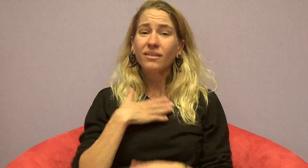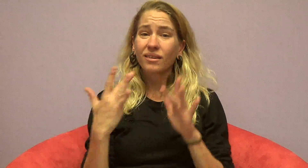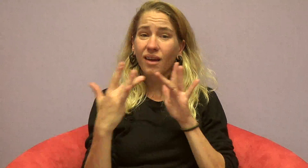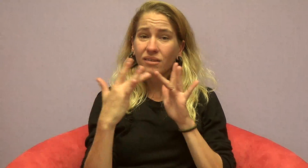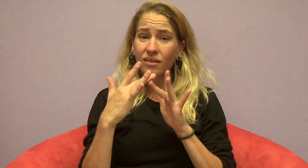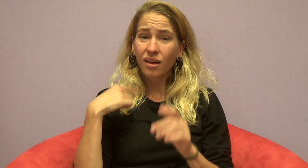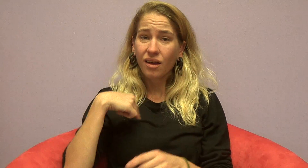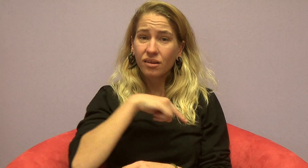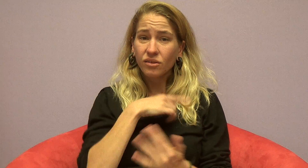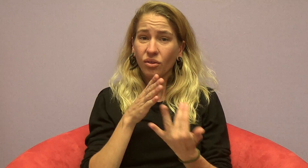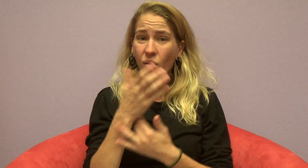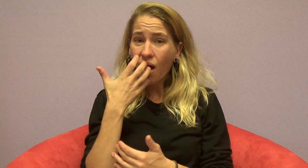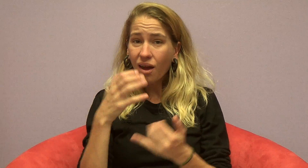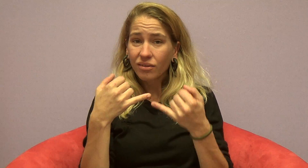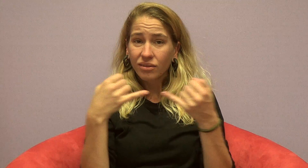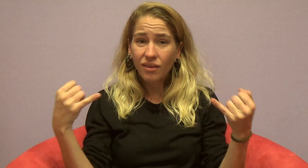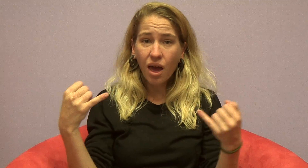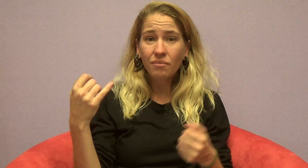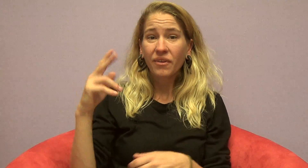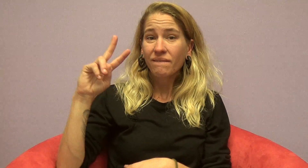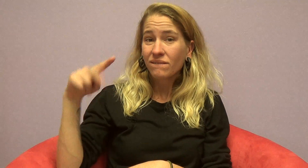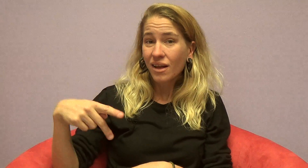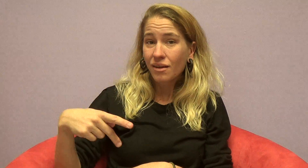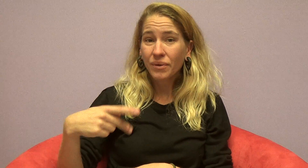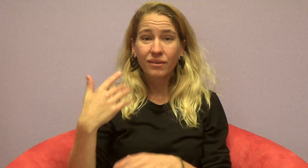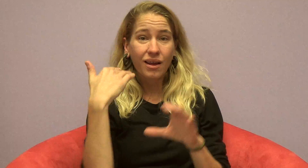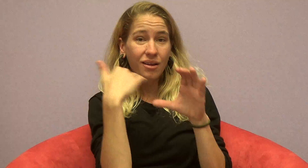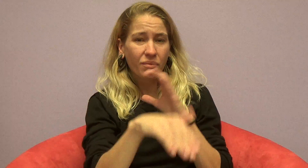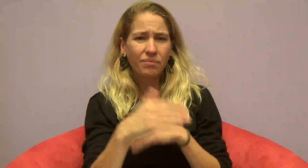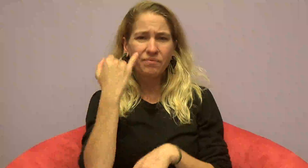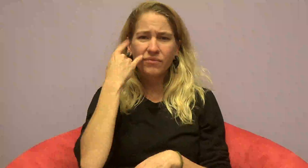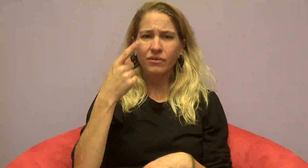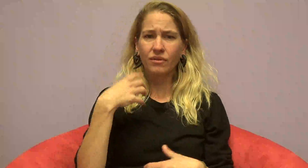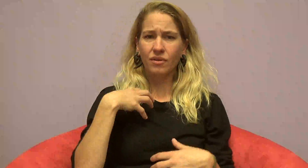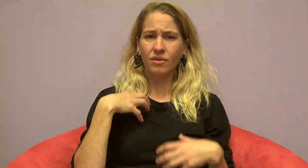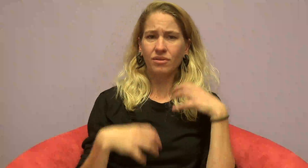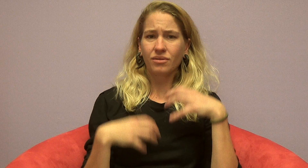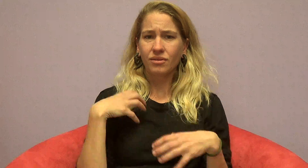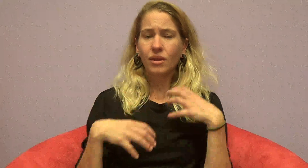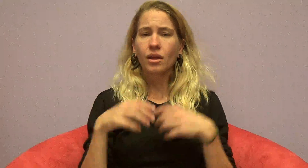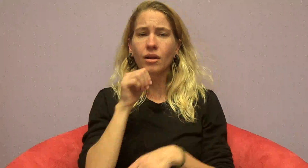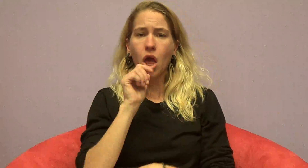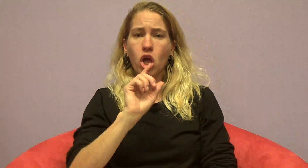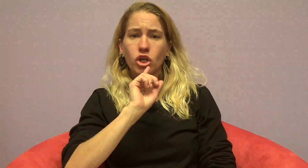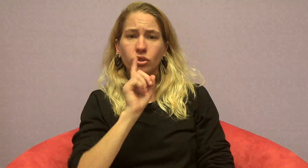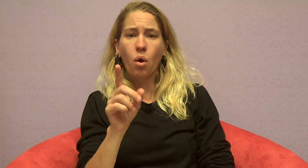Please contact us through hotline, vp, or email if you feel perplexed, unsure, or